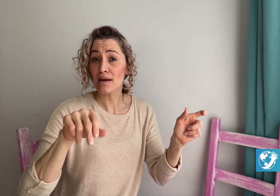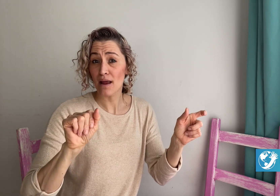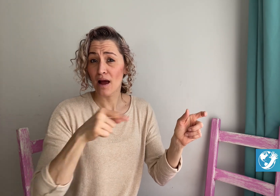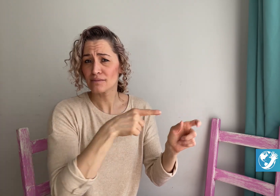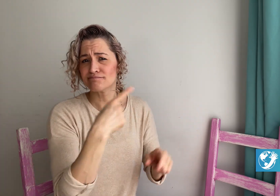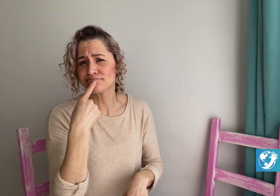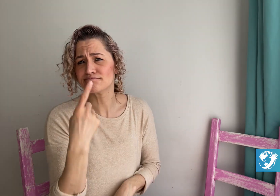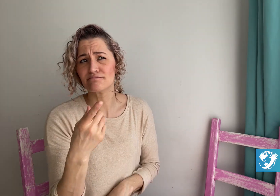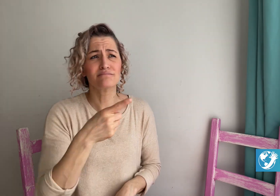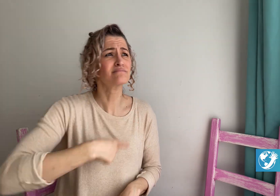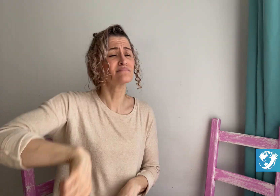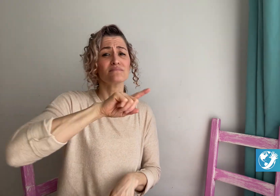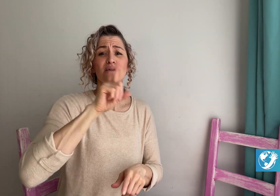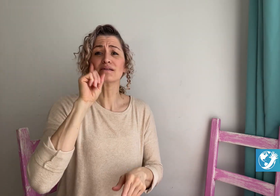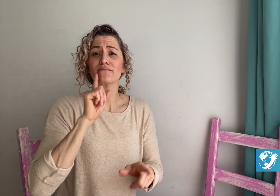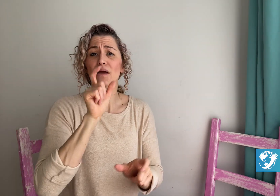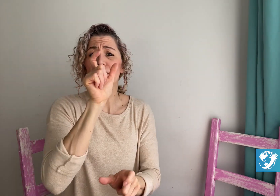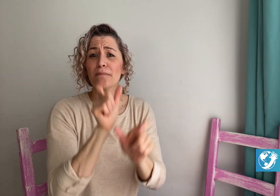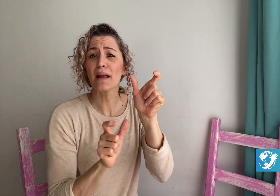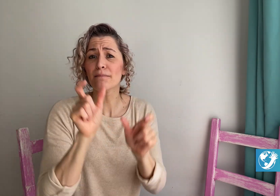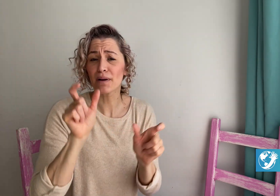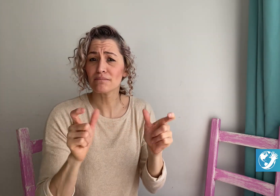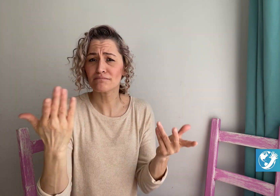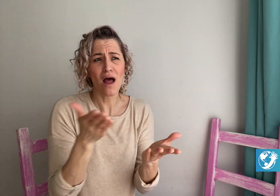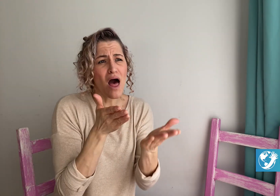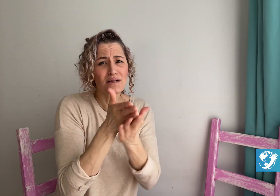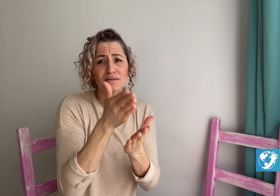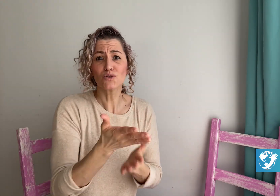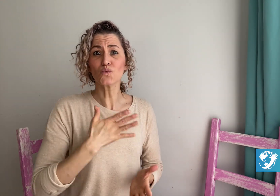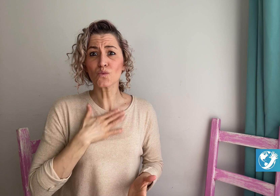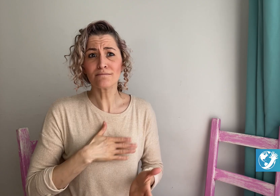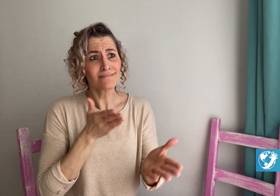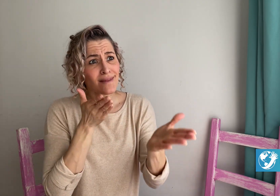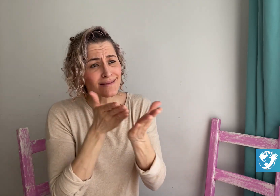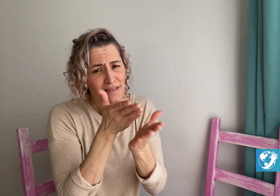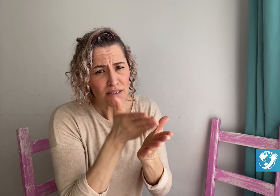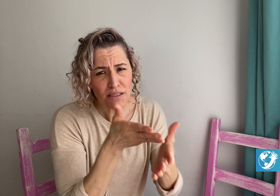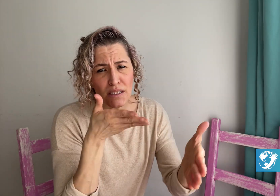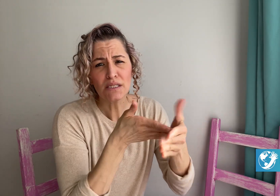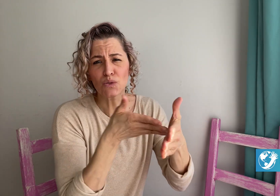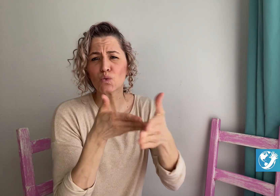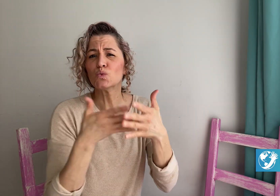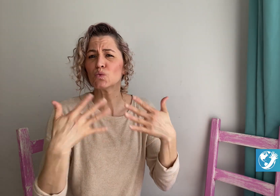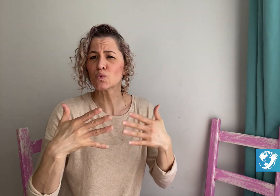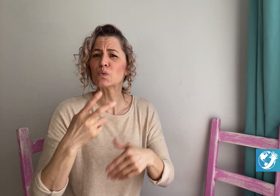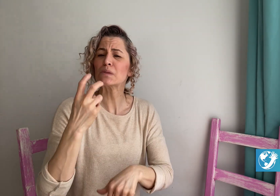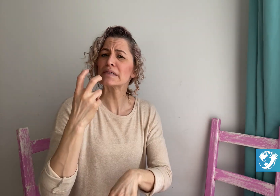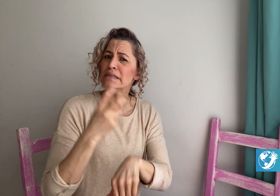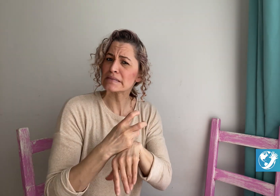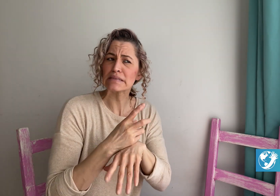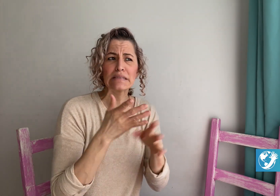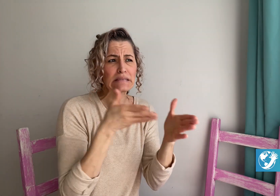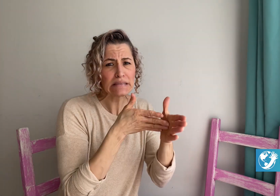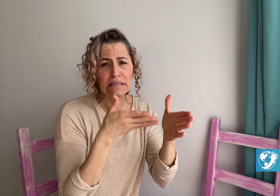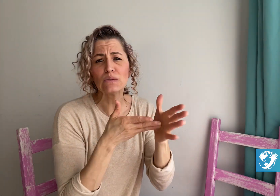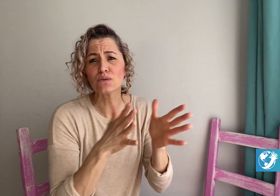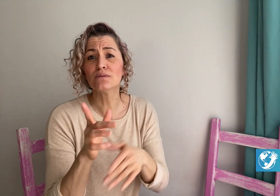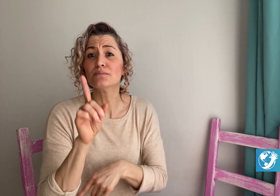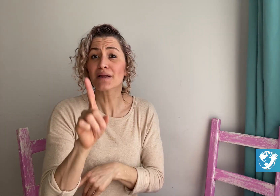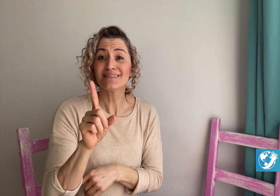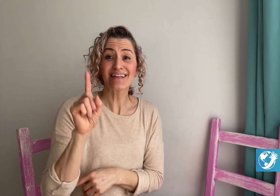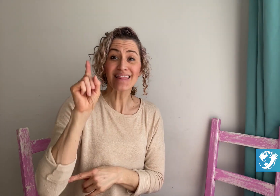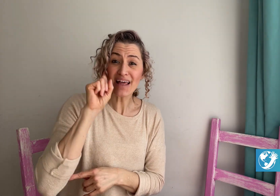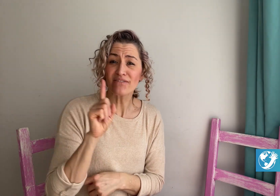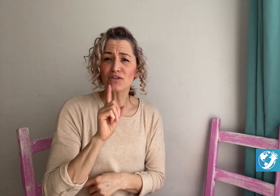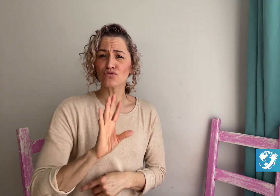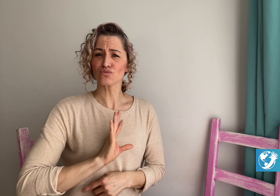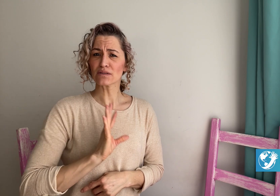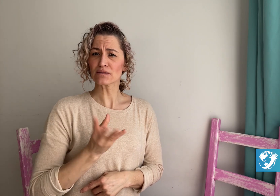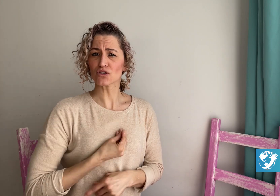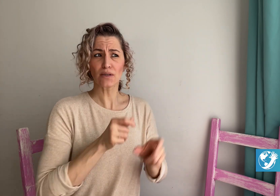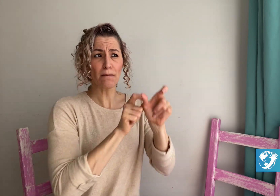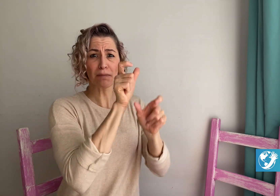He said accessibility is difficult for Deaf people and